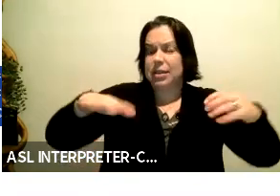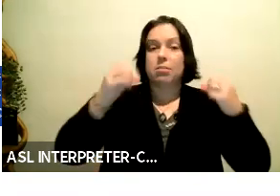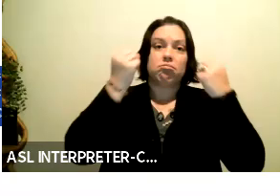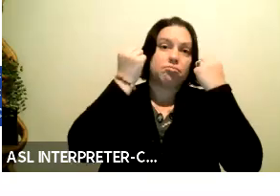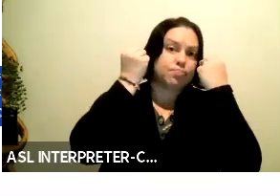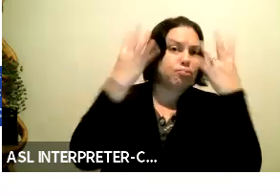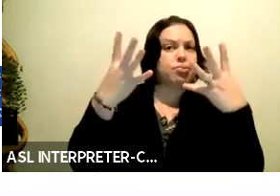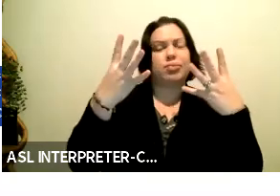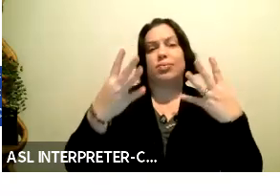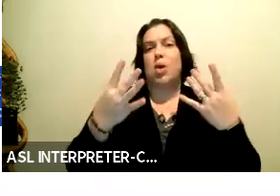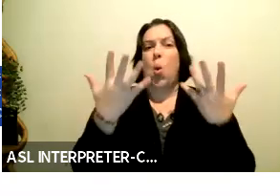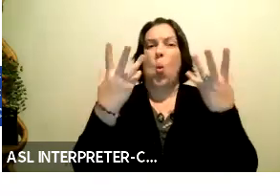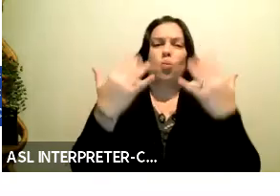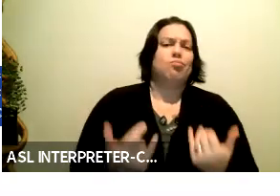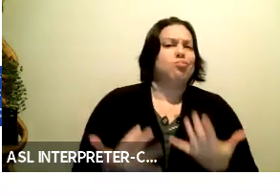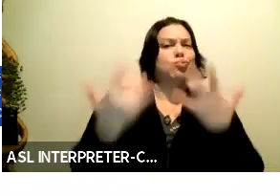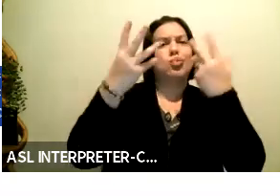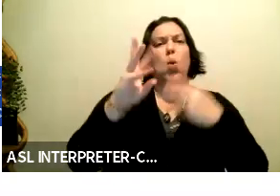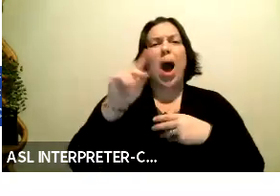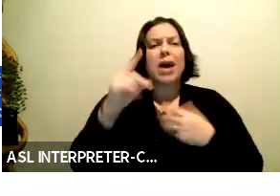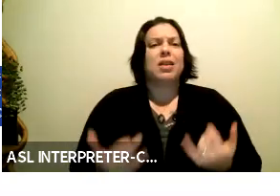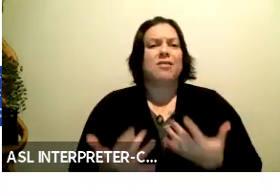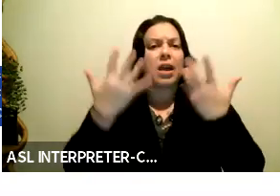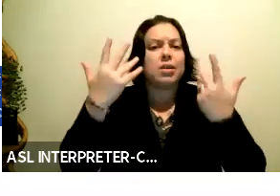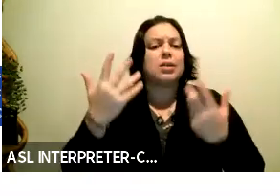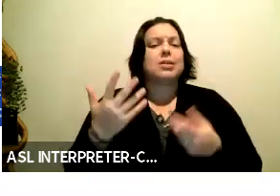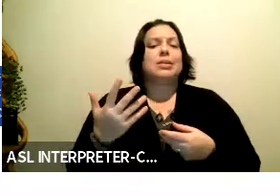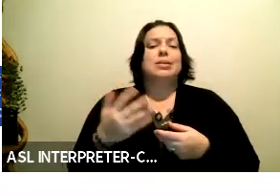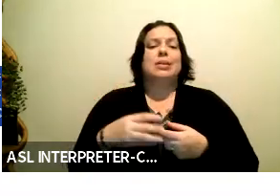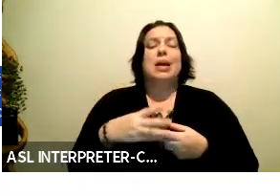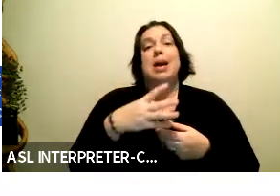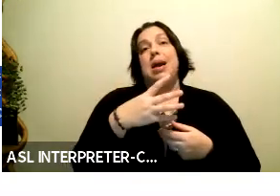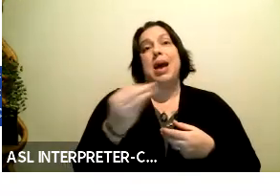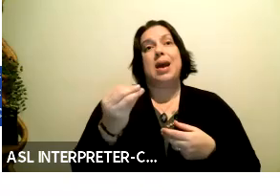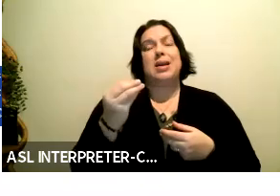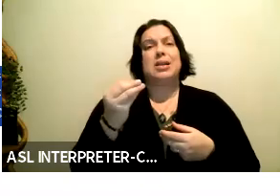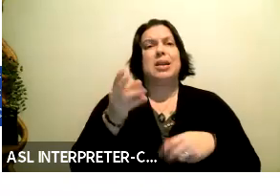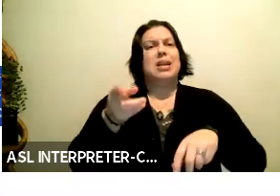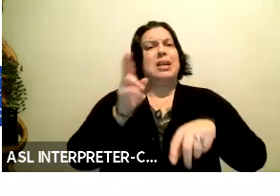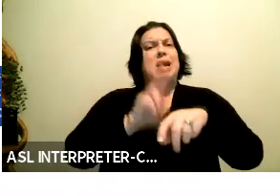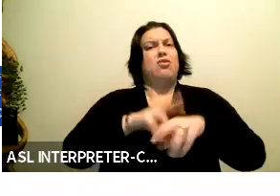several mass shooting events, as well as national and international responses, including Hurricane